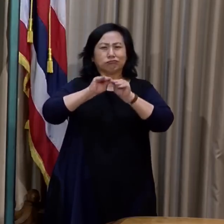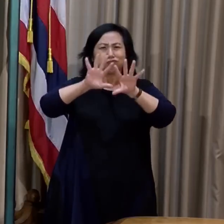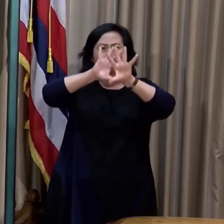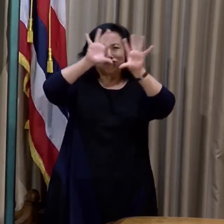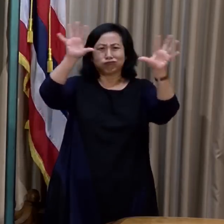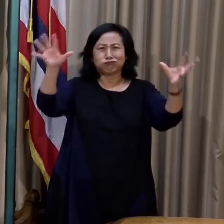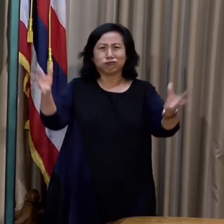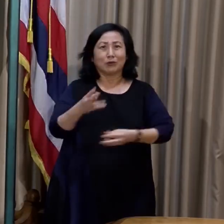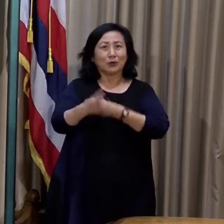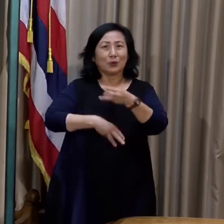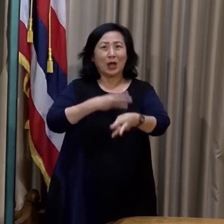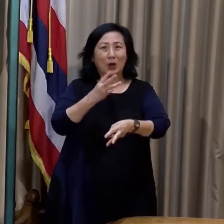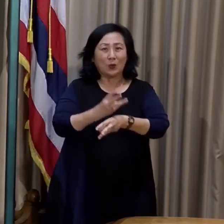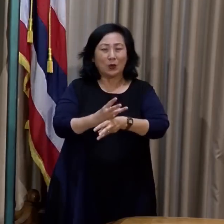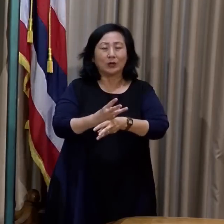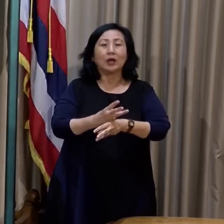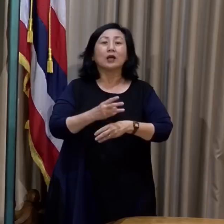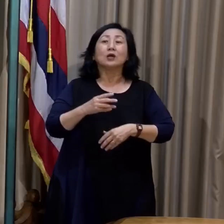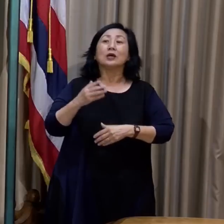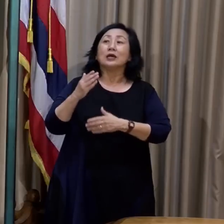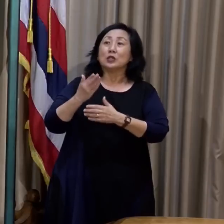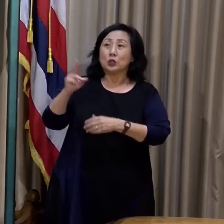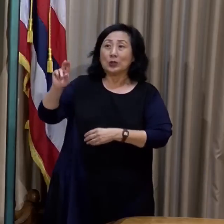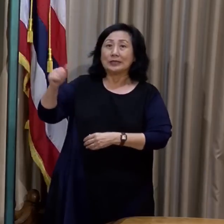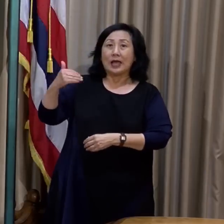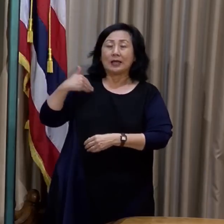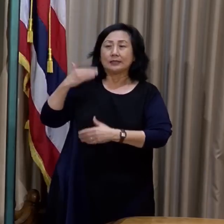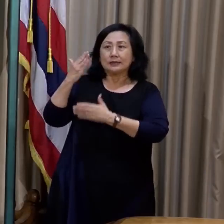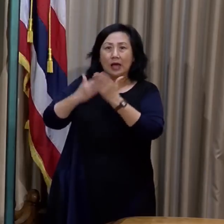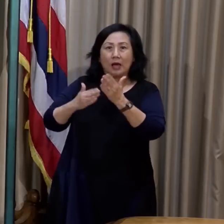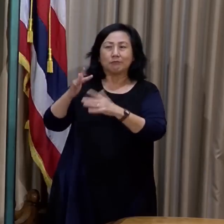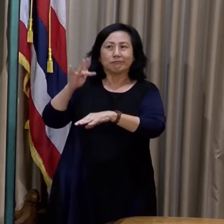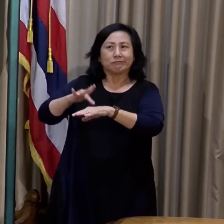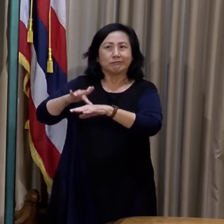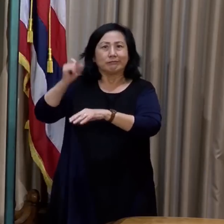HERE IN THE ISLANDS IS THAT, THE NEW NOVEL CORONAVIRUS IS SPREADING AROUND THE WORLD, AND